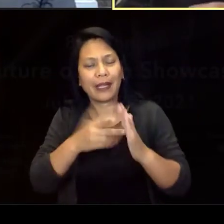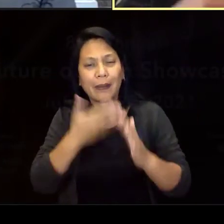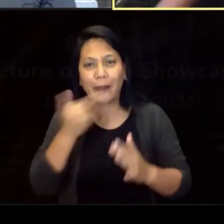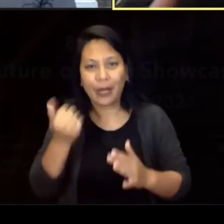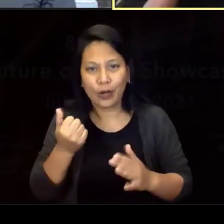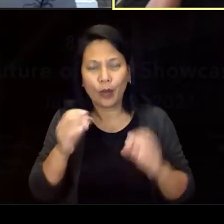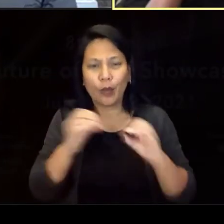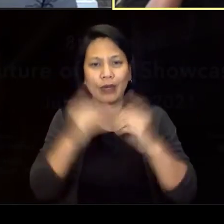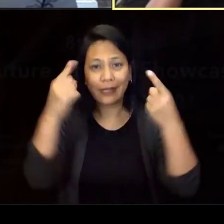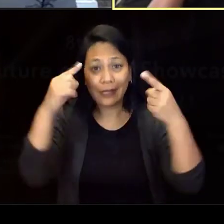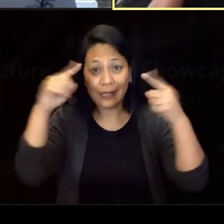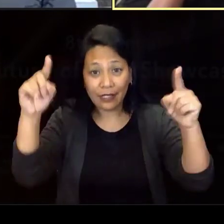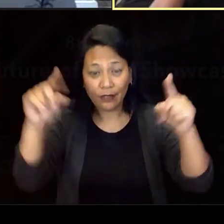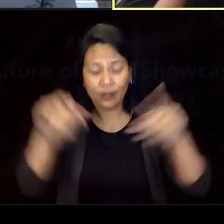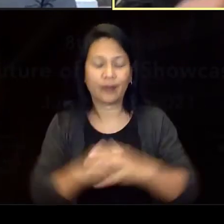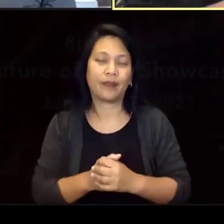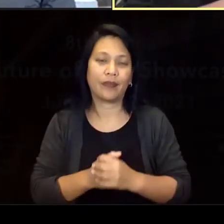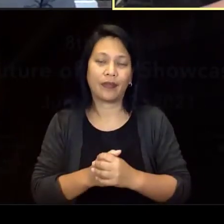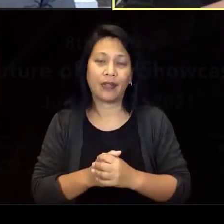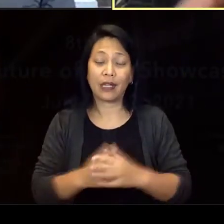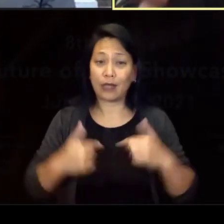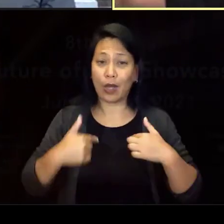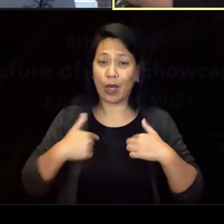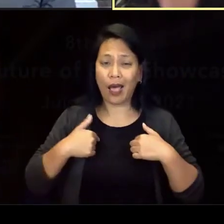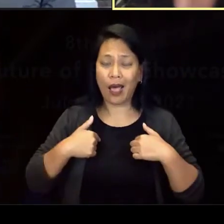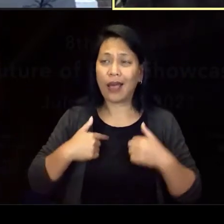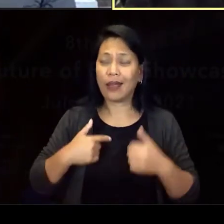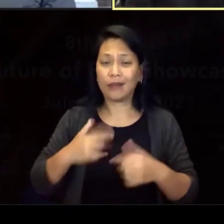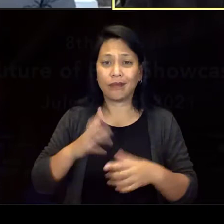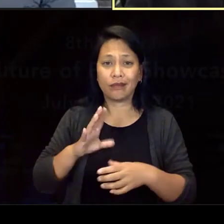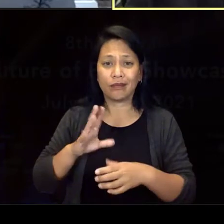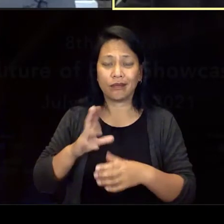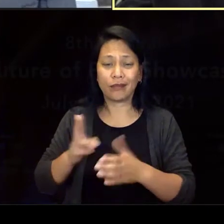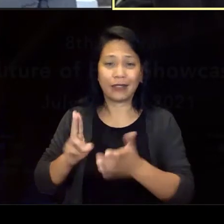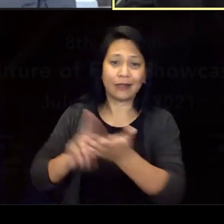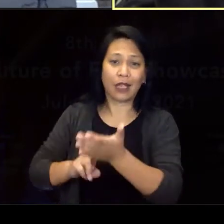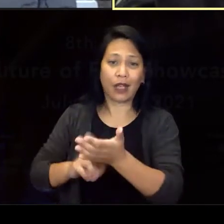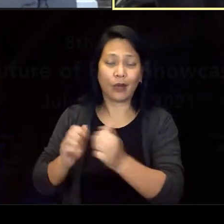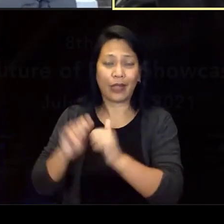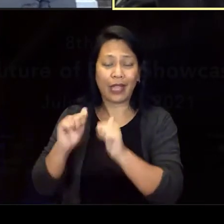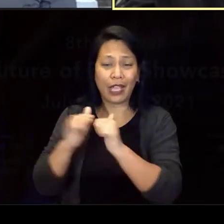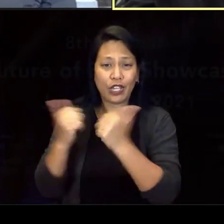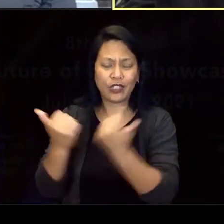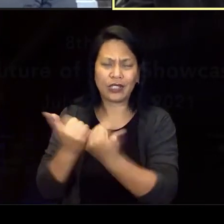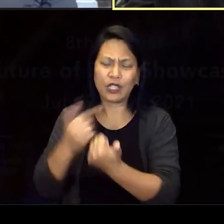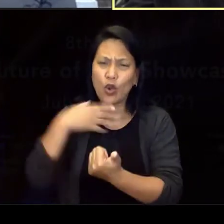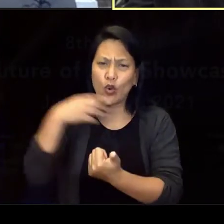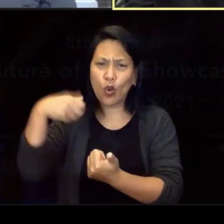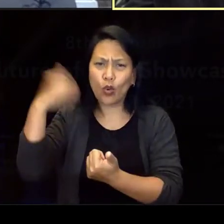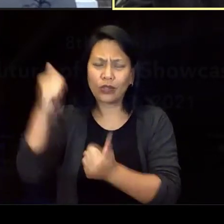So for me, I'm signed with one of the older, agencies in the city.